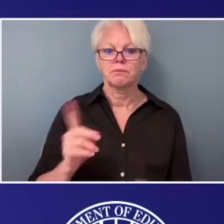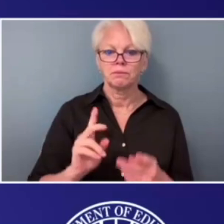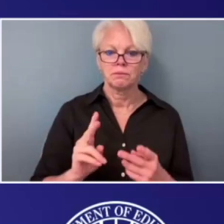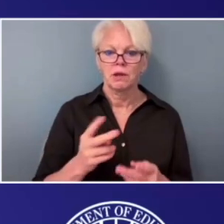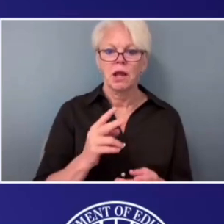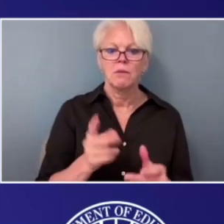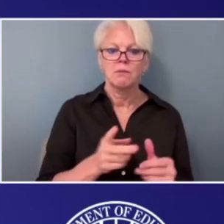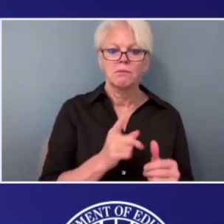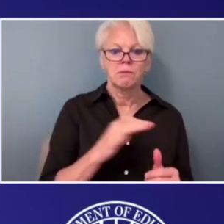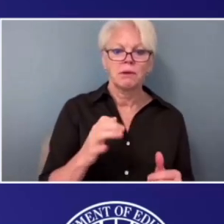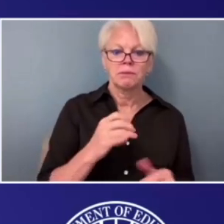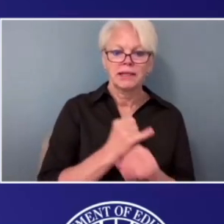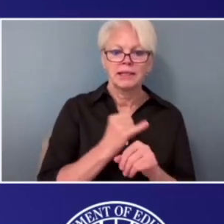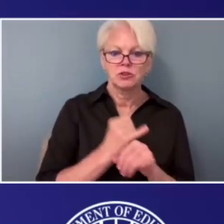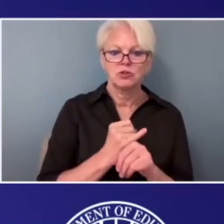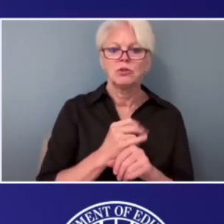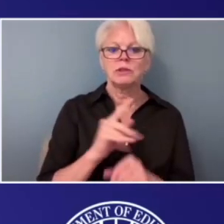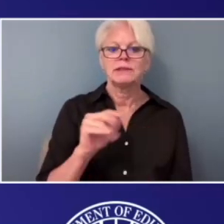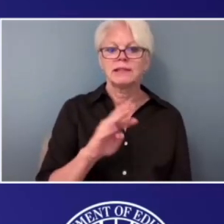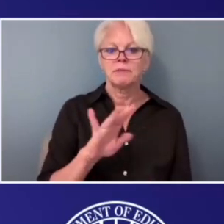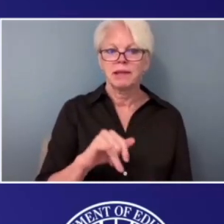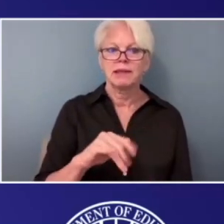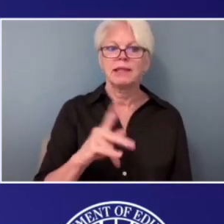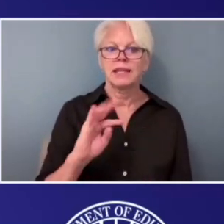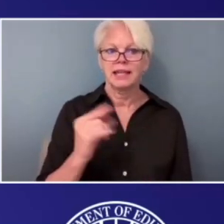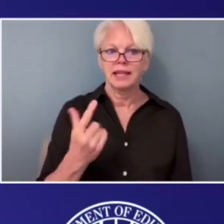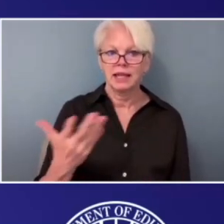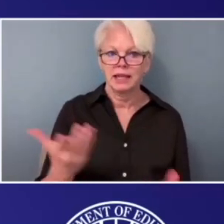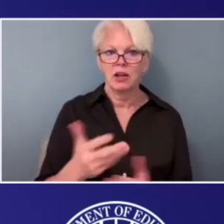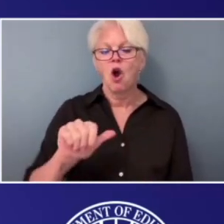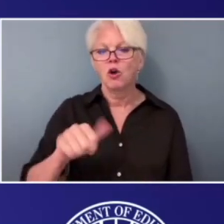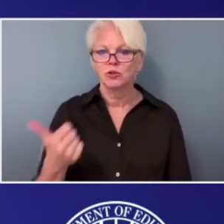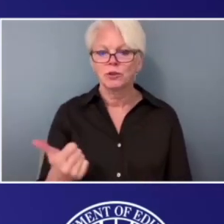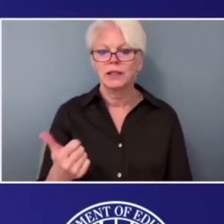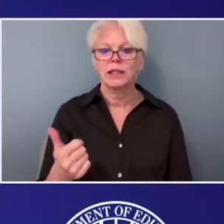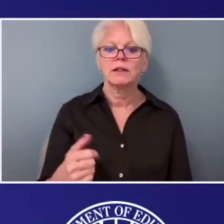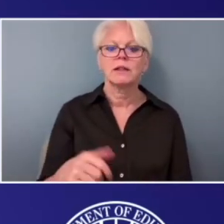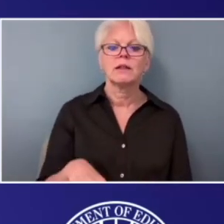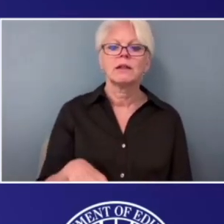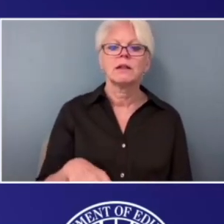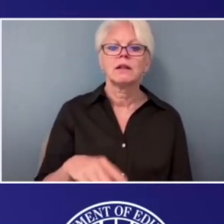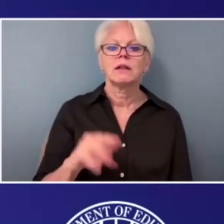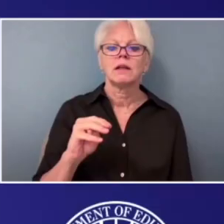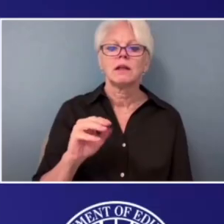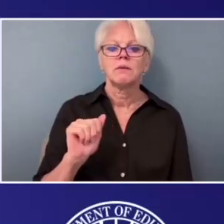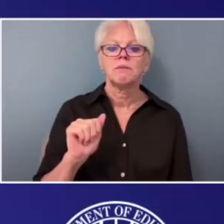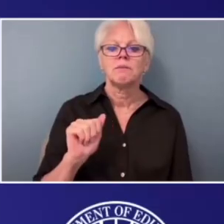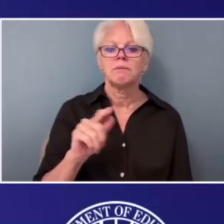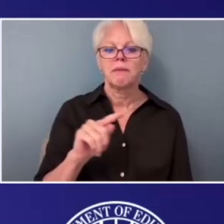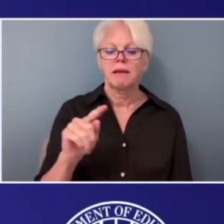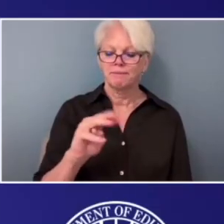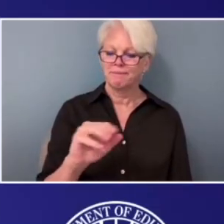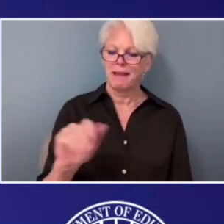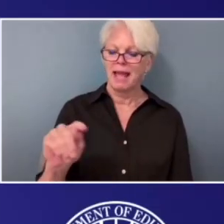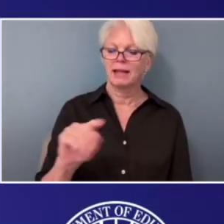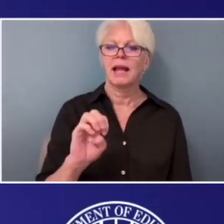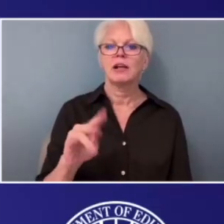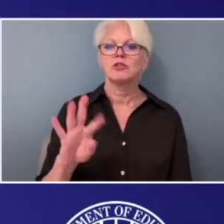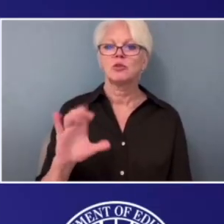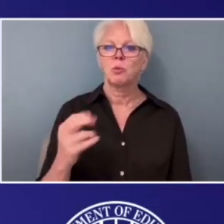Timothy King, present. Thank you. And our alternate? Matt Ellsworth, present. Thank you. State officials,